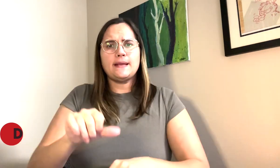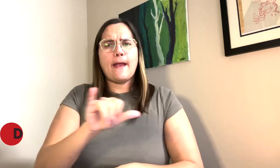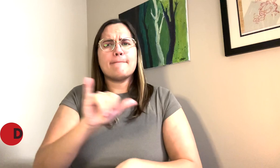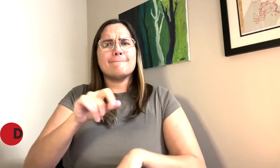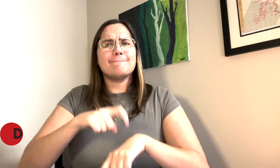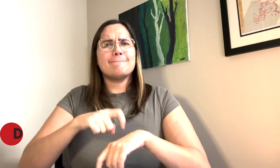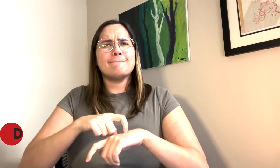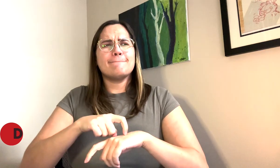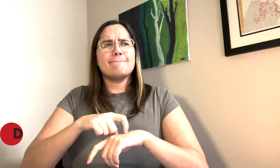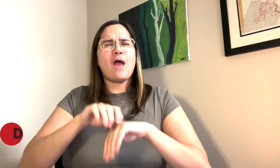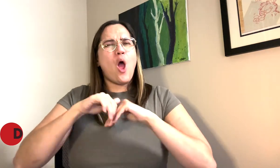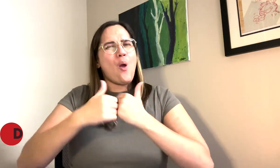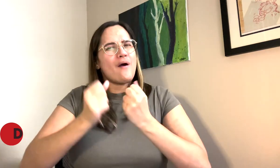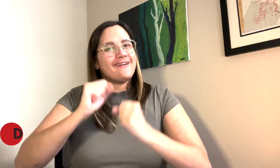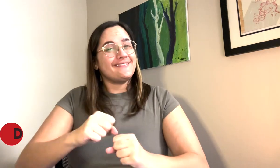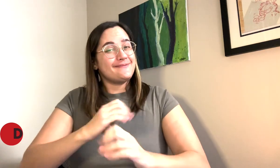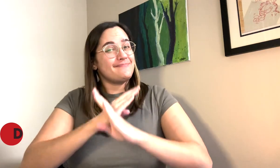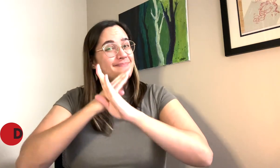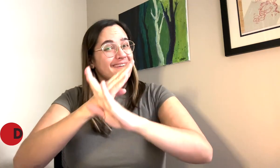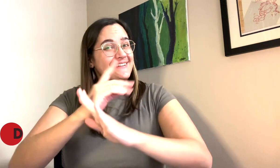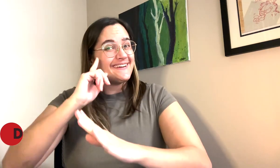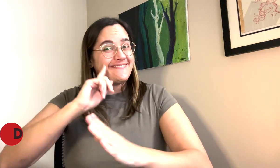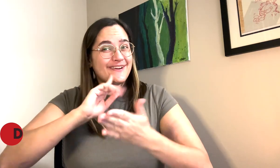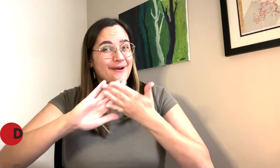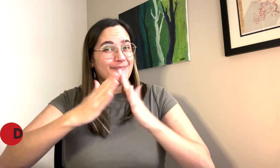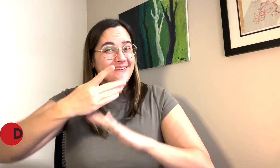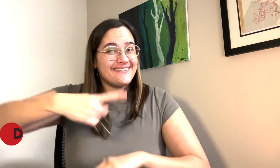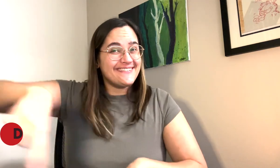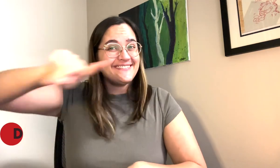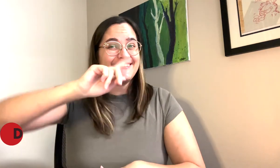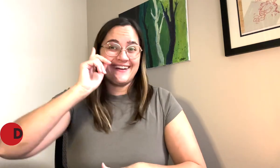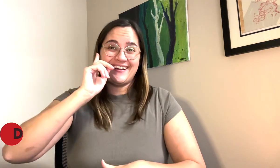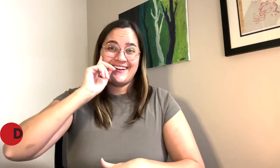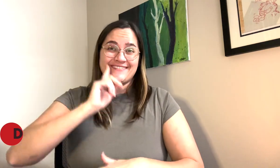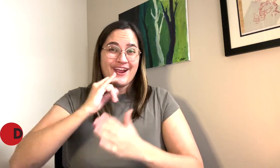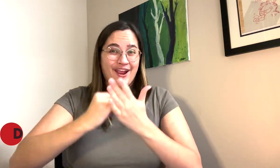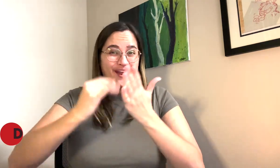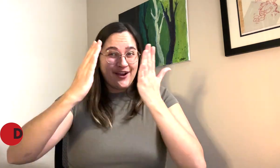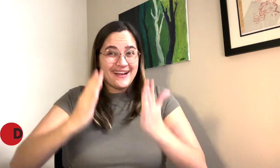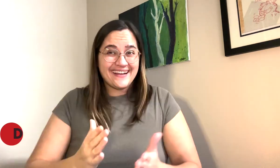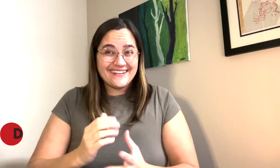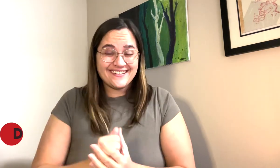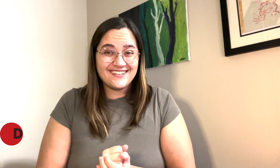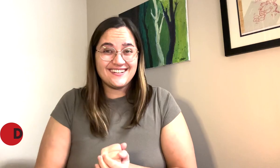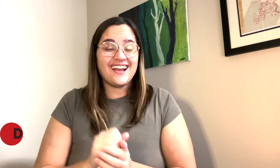with so many hearing people who appropriate from us taking